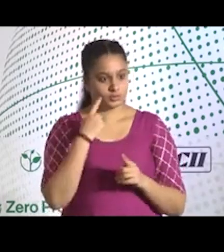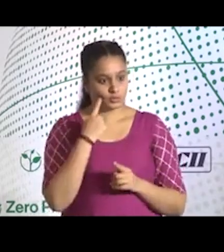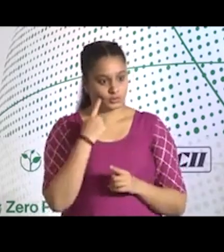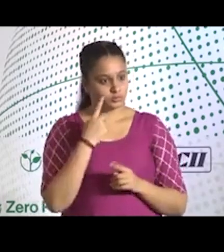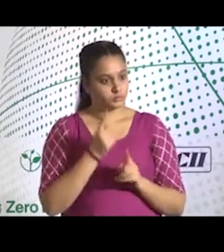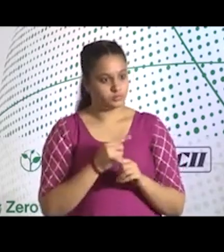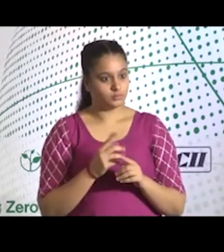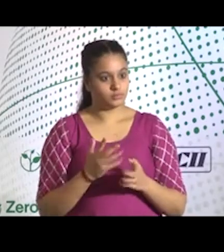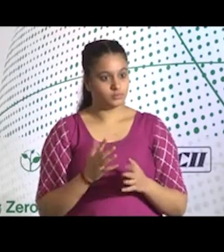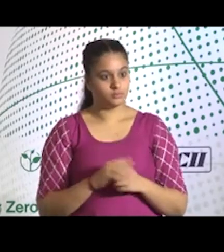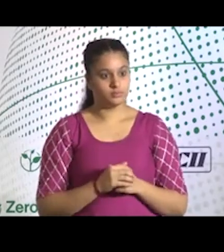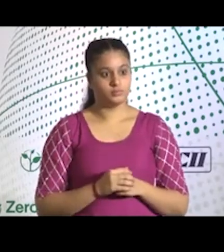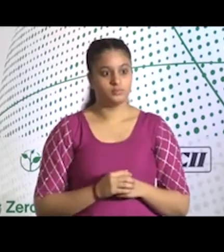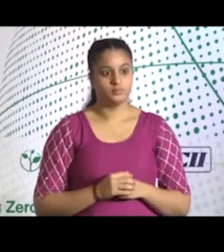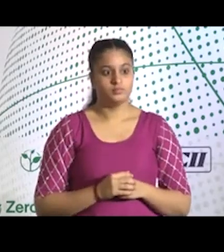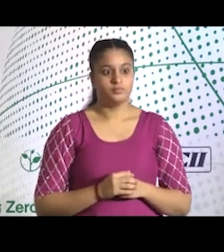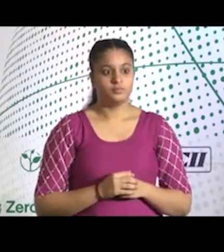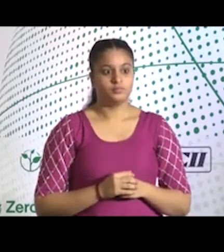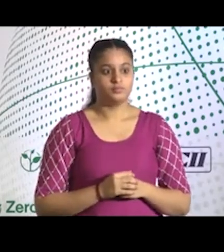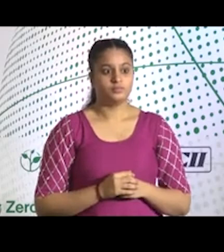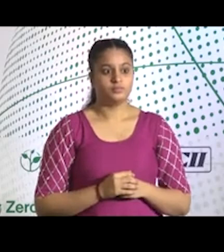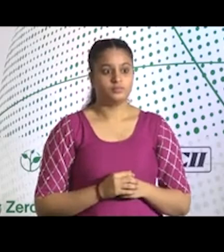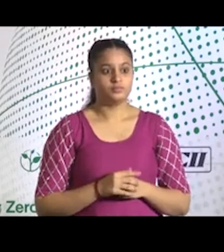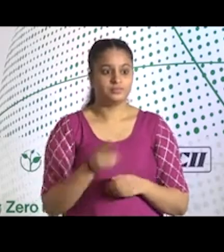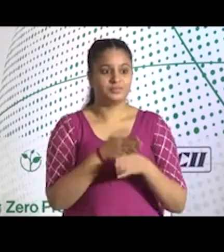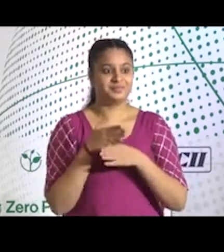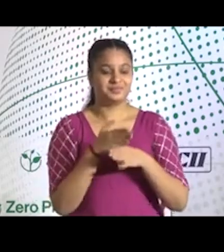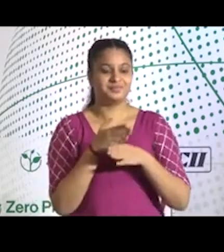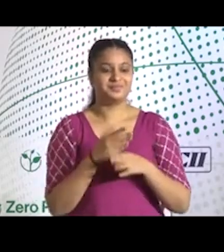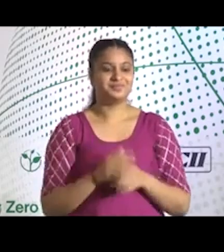the audience to also hear the story that you shared and especially